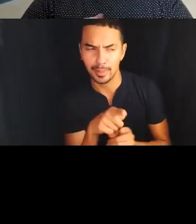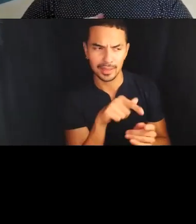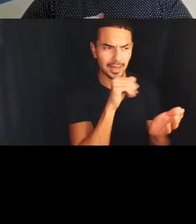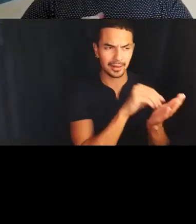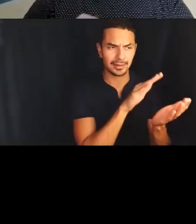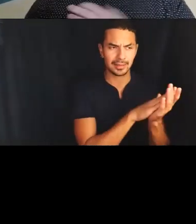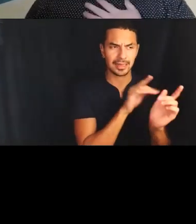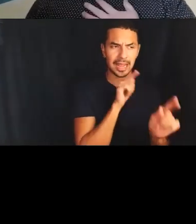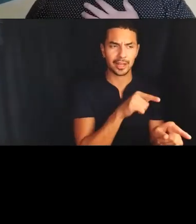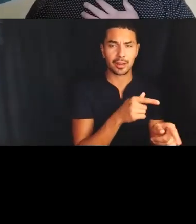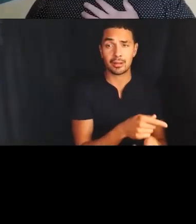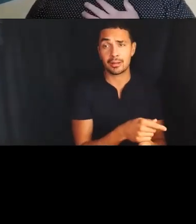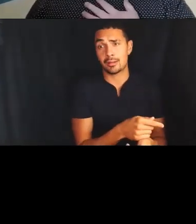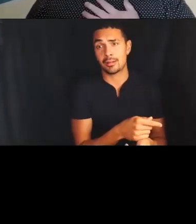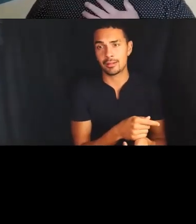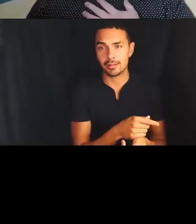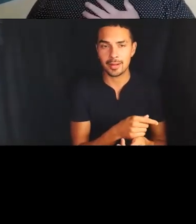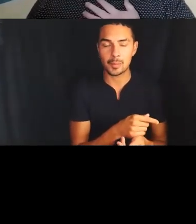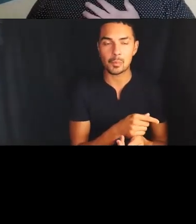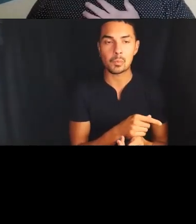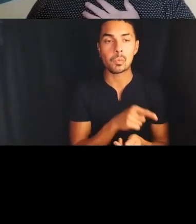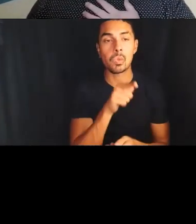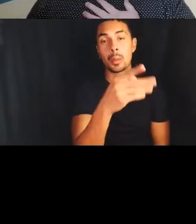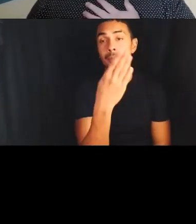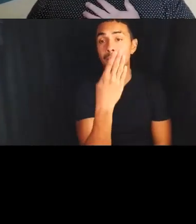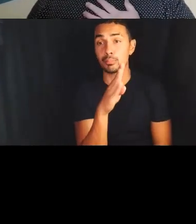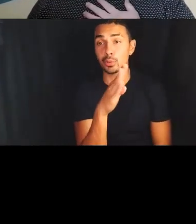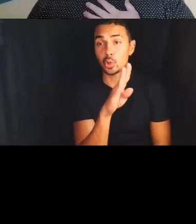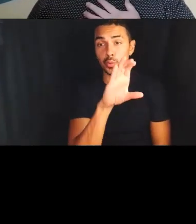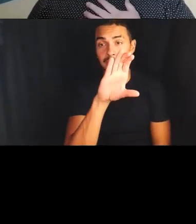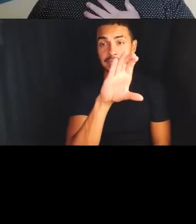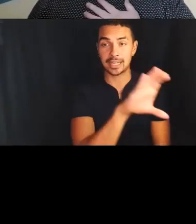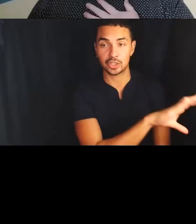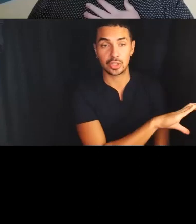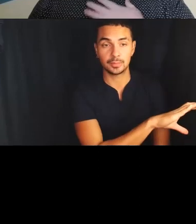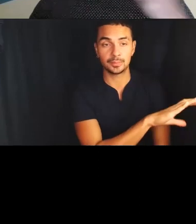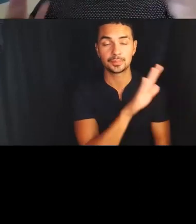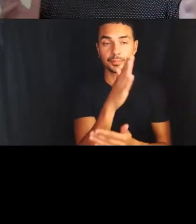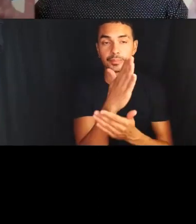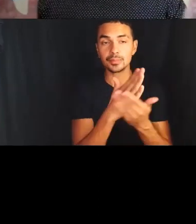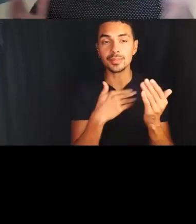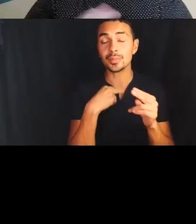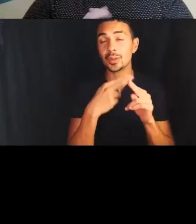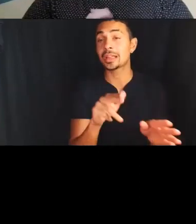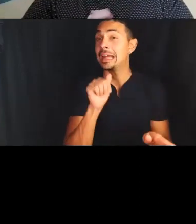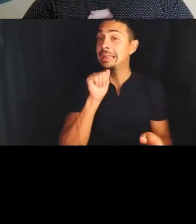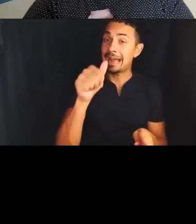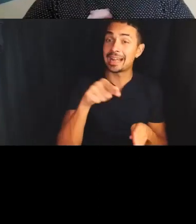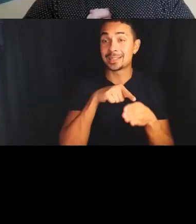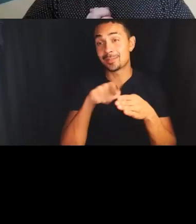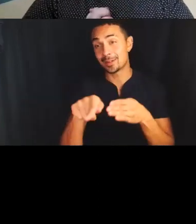So this blue section I'm calling not specifying that they're trans